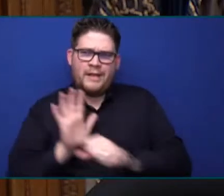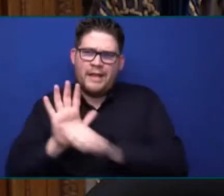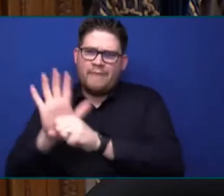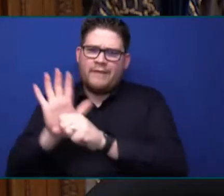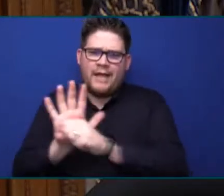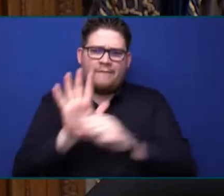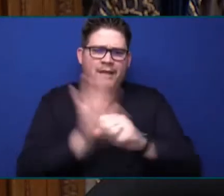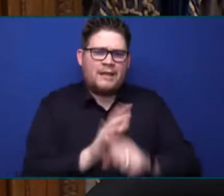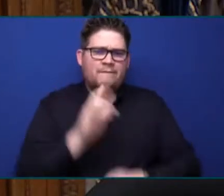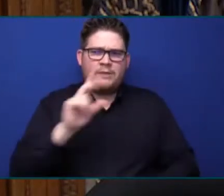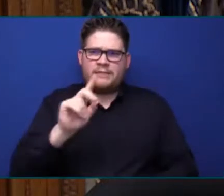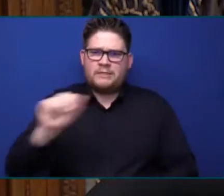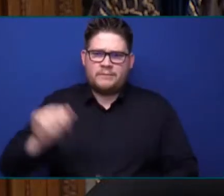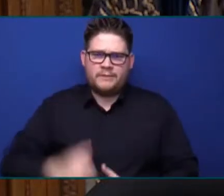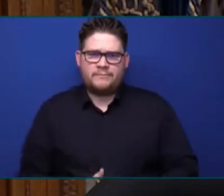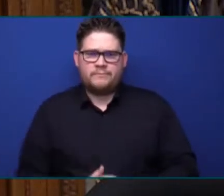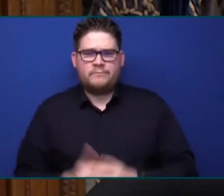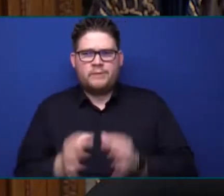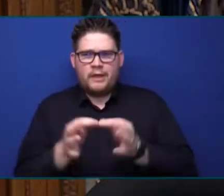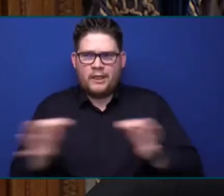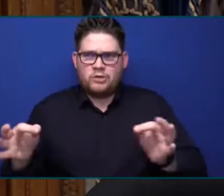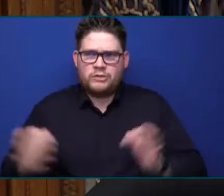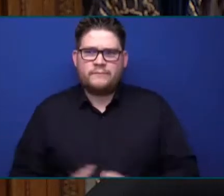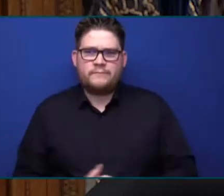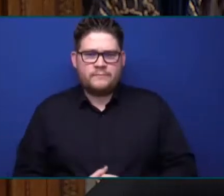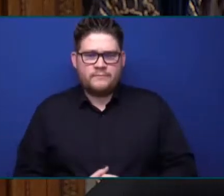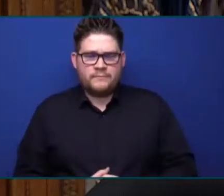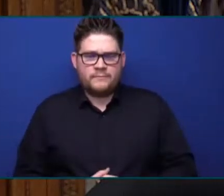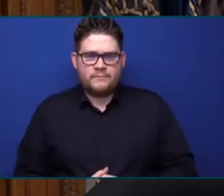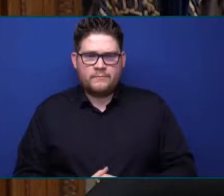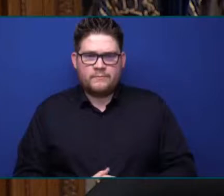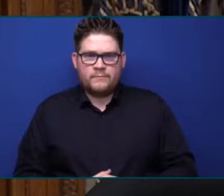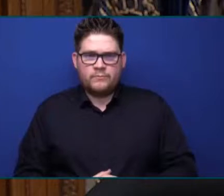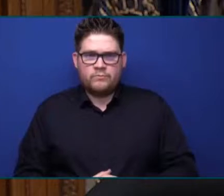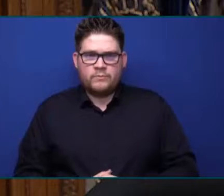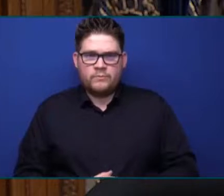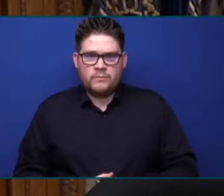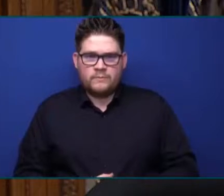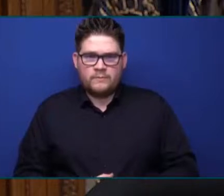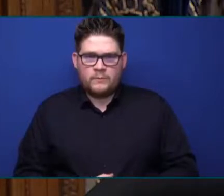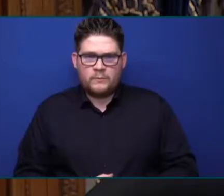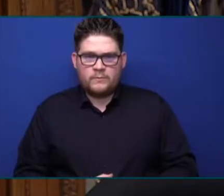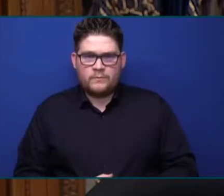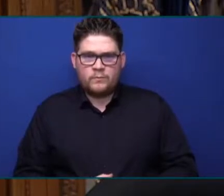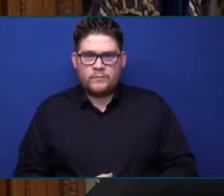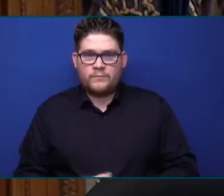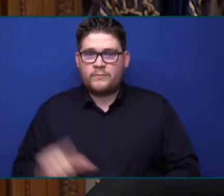In 2018, the Canadian Human Rights Commission noted disability as the ground of discrimination